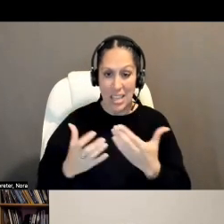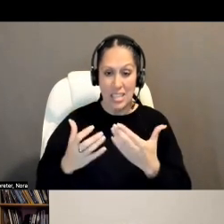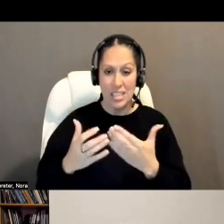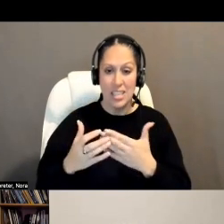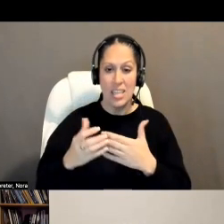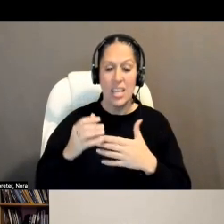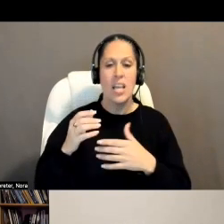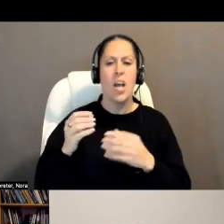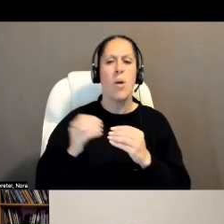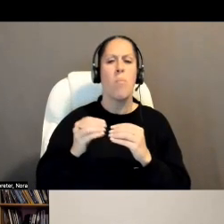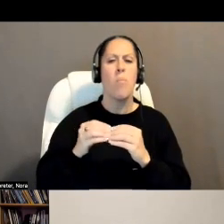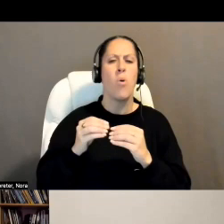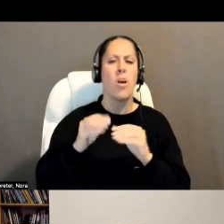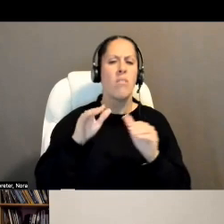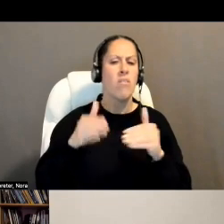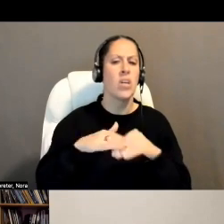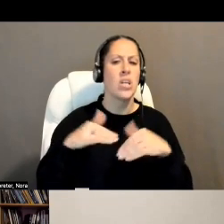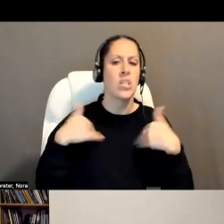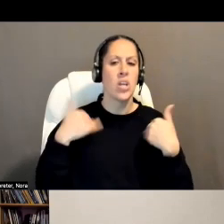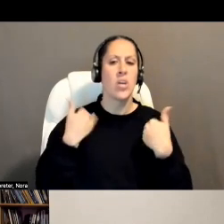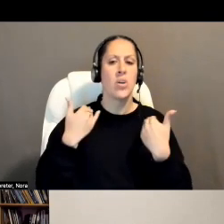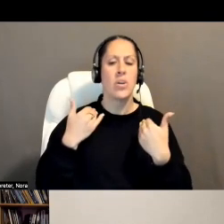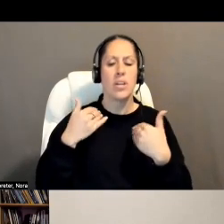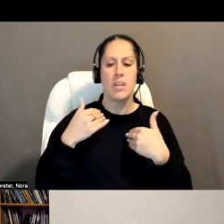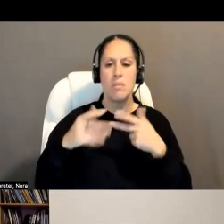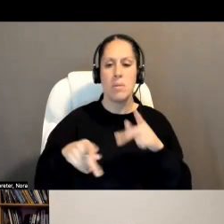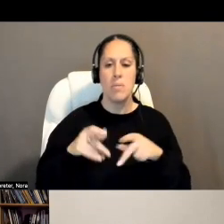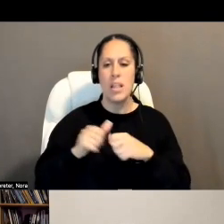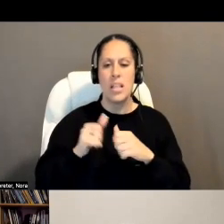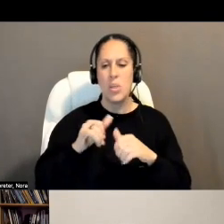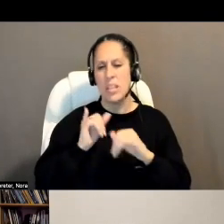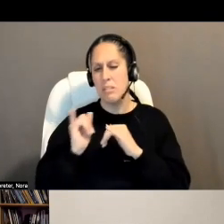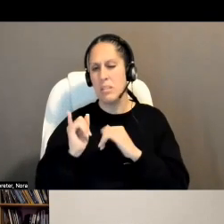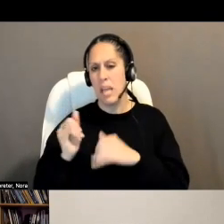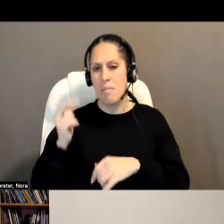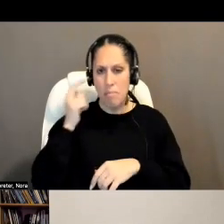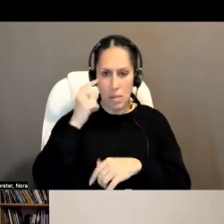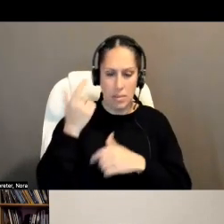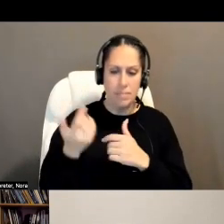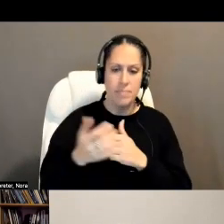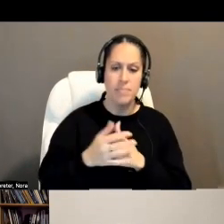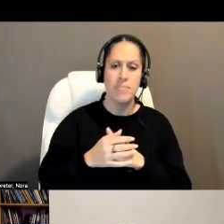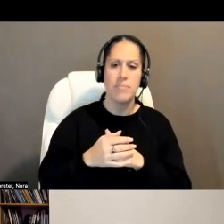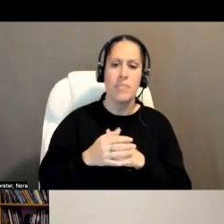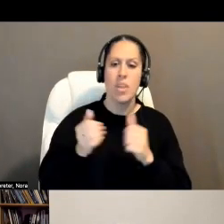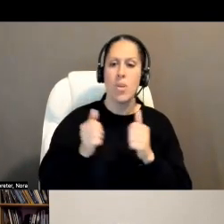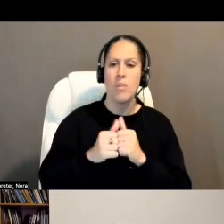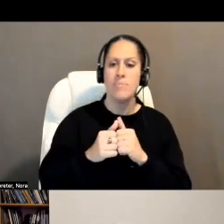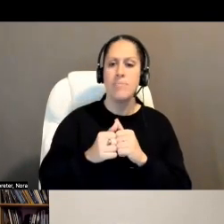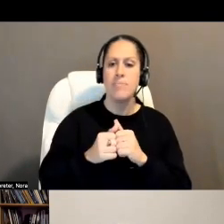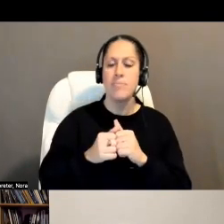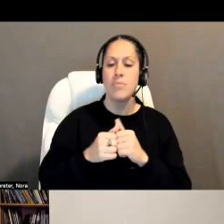people that's kind of along the same lines, um, with the-- okay, we're gonna read